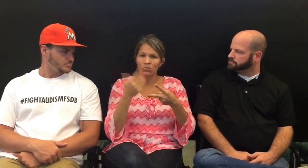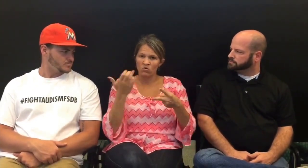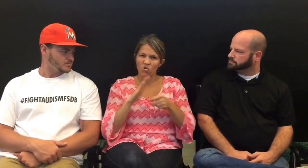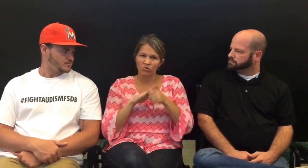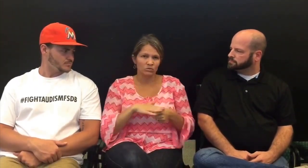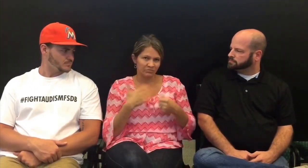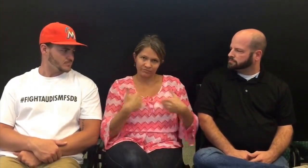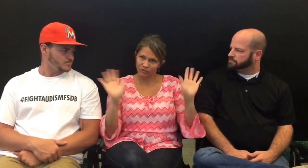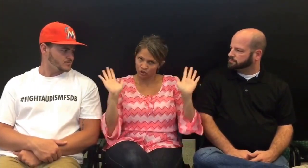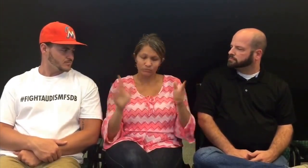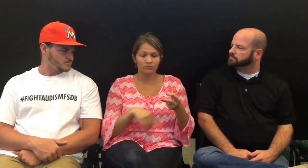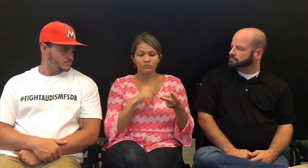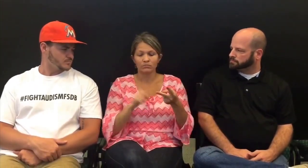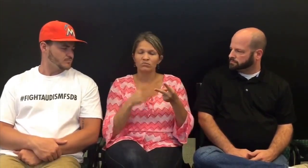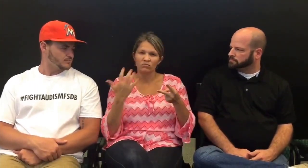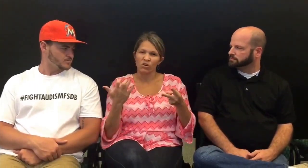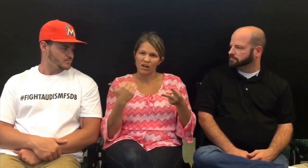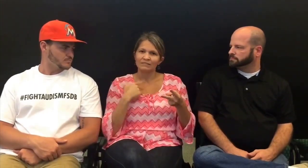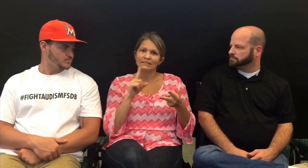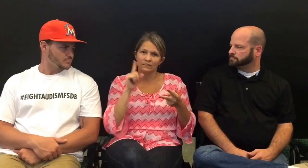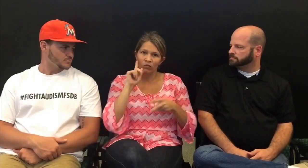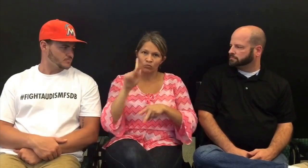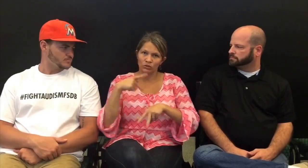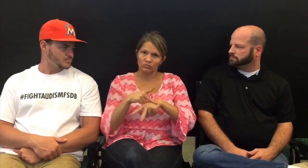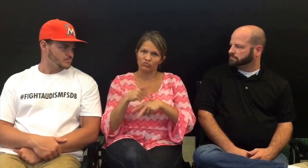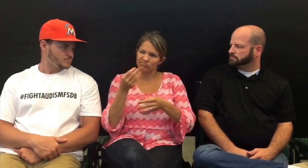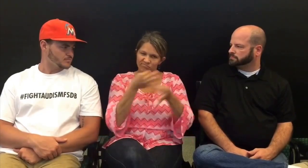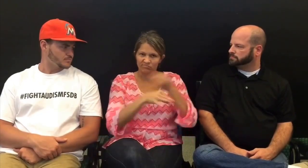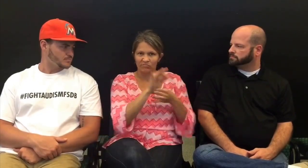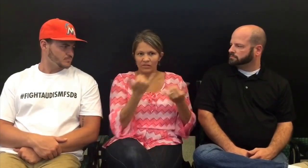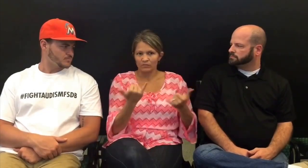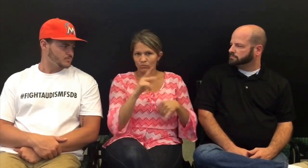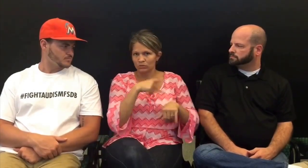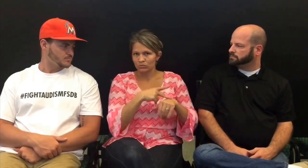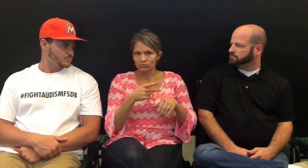we want to end audism and we want to have a Deaf principal to replace the current principal.